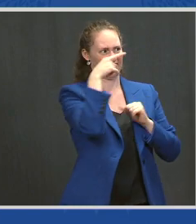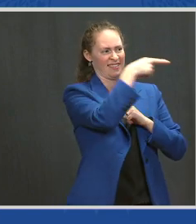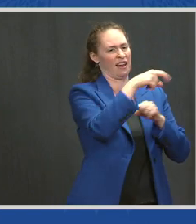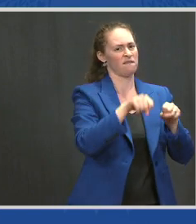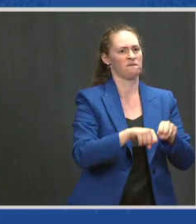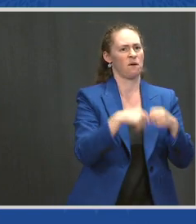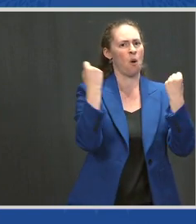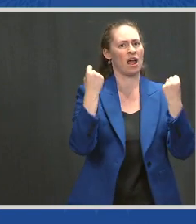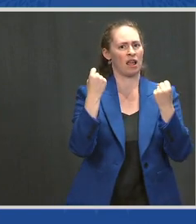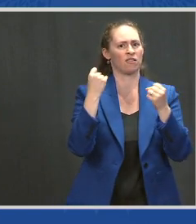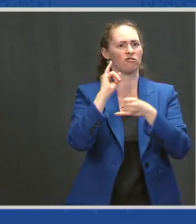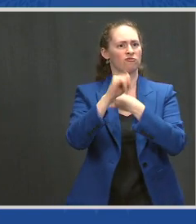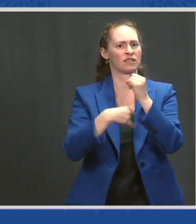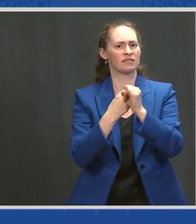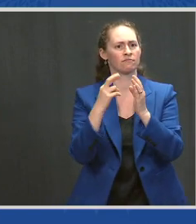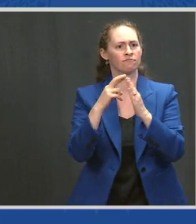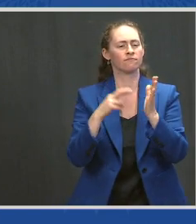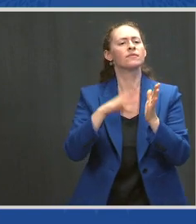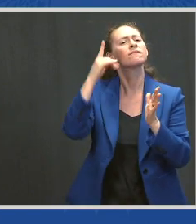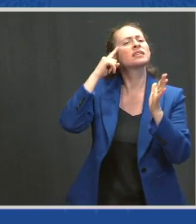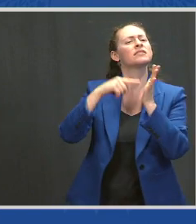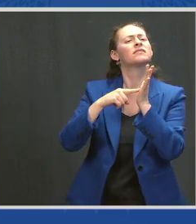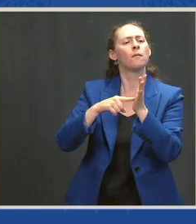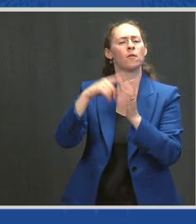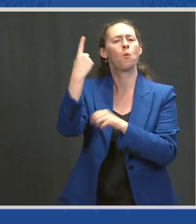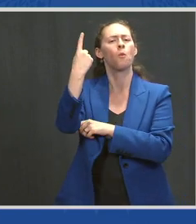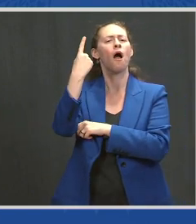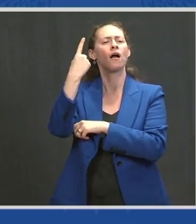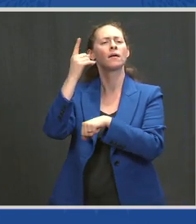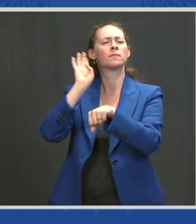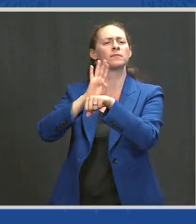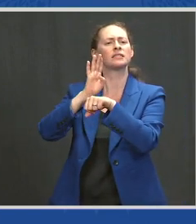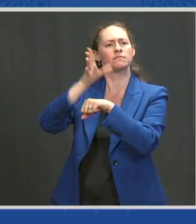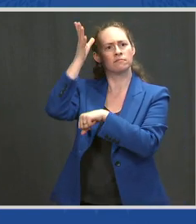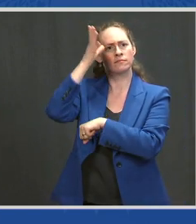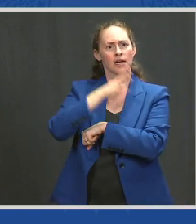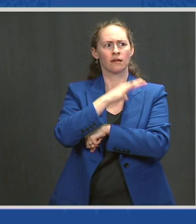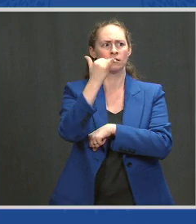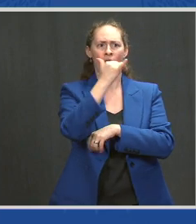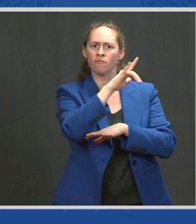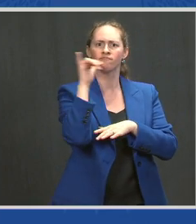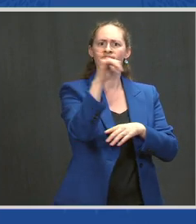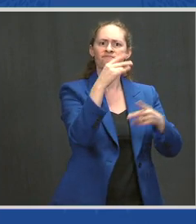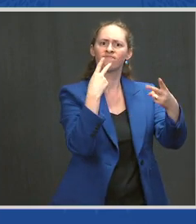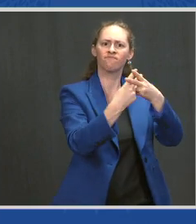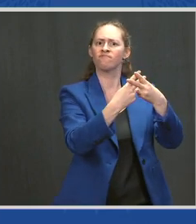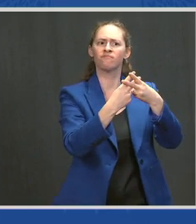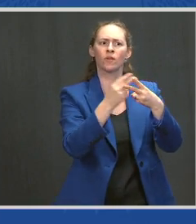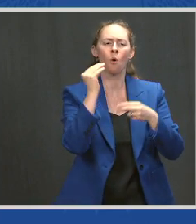the American businessman who was in house arrest. And I pointed out, "You want to get American business to invest?